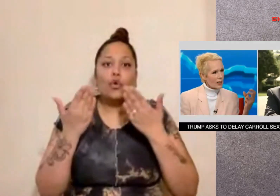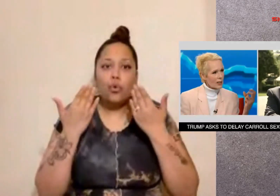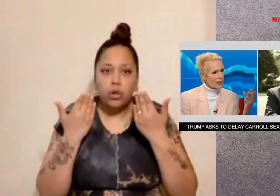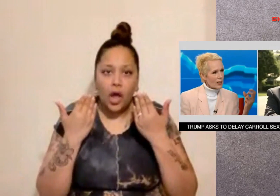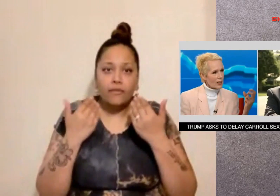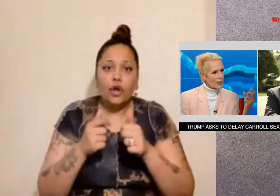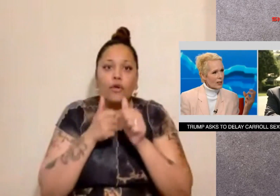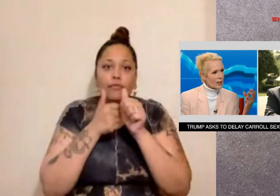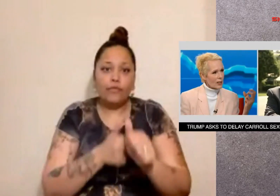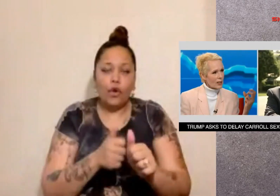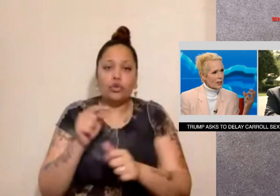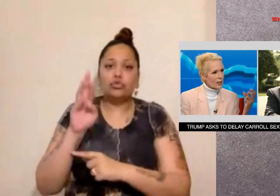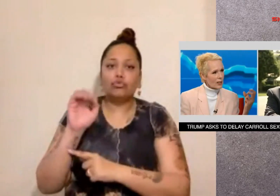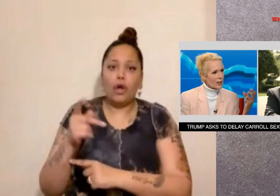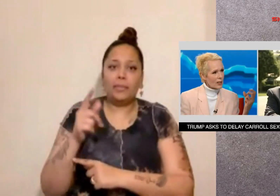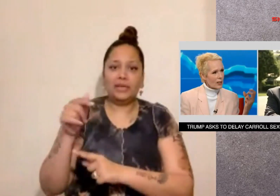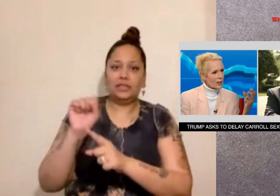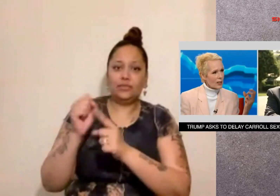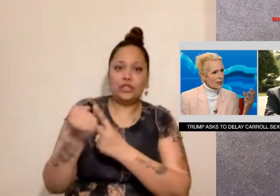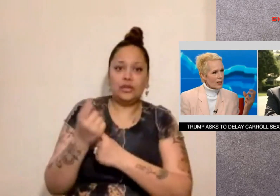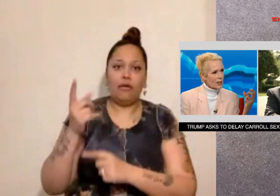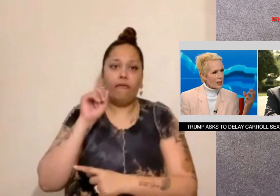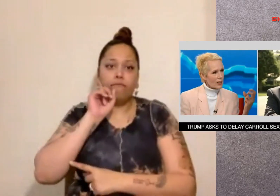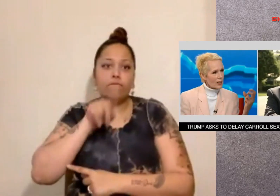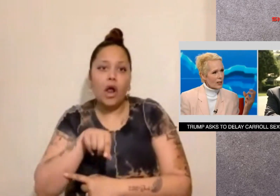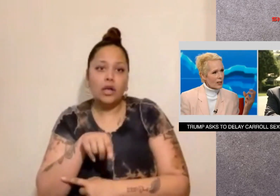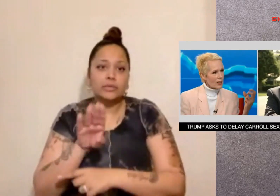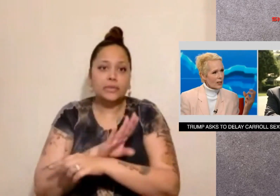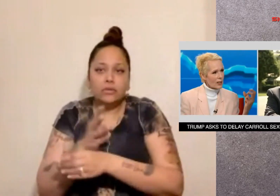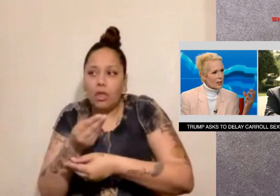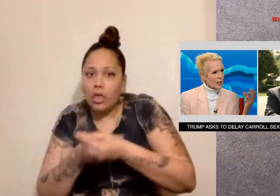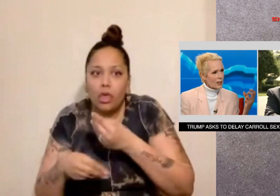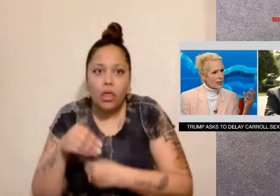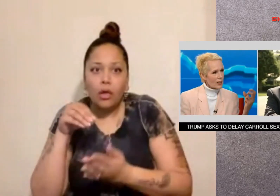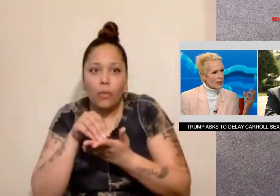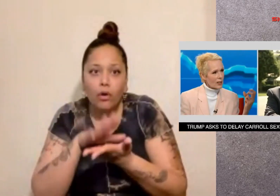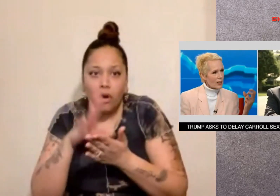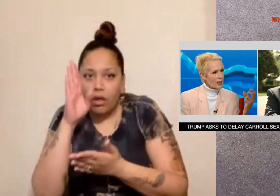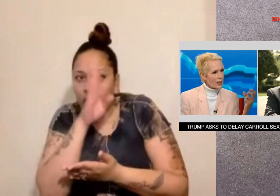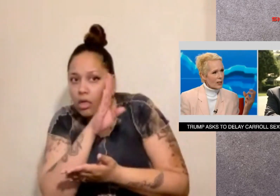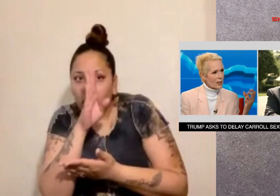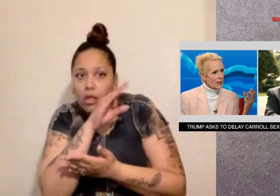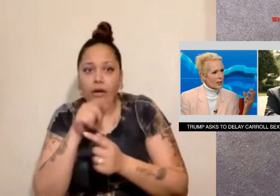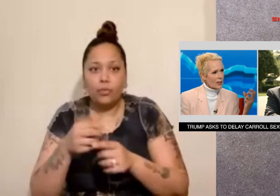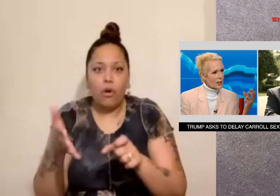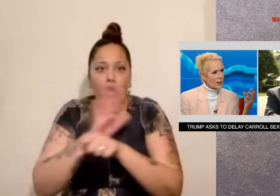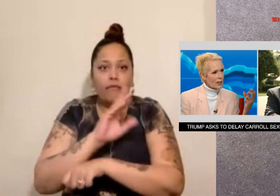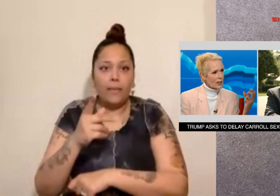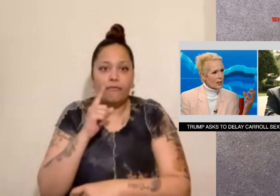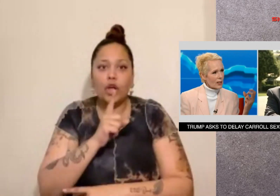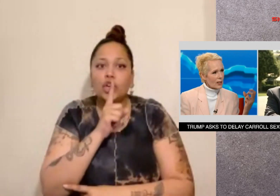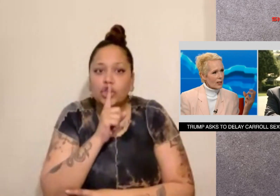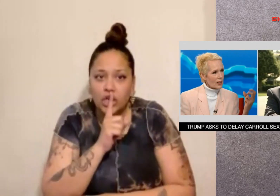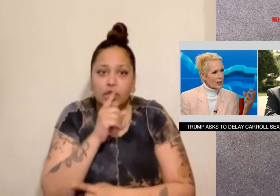May 25 but lawyers for Trump want to delay it until the end of May they say it would